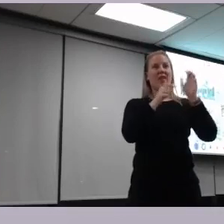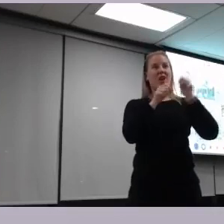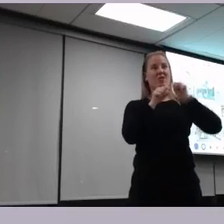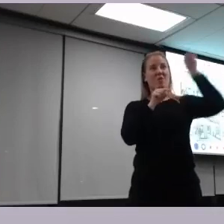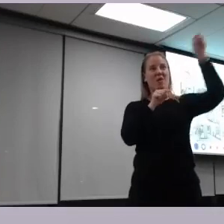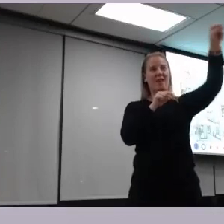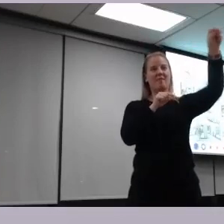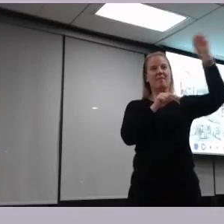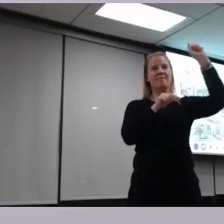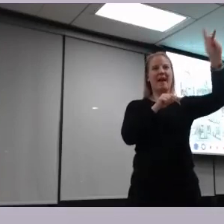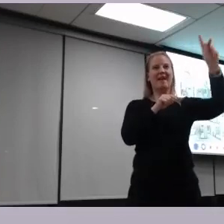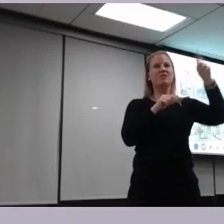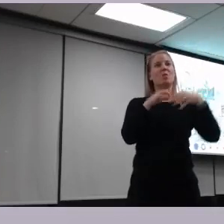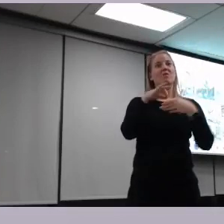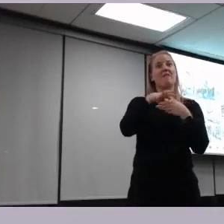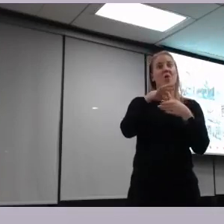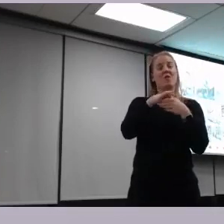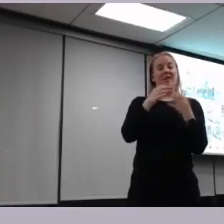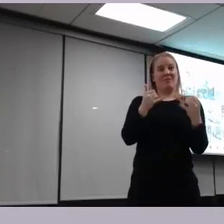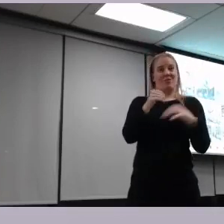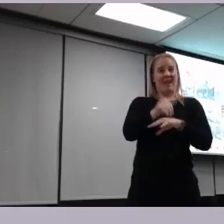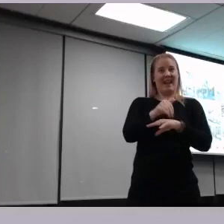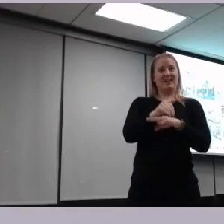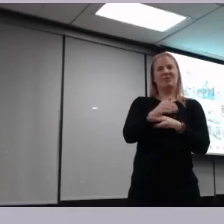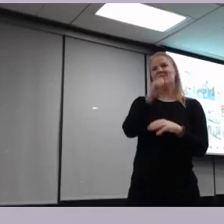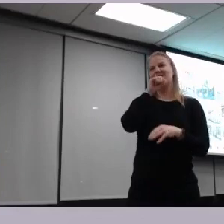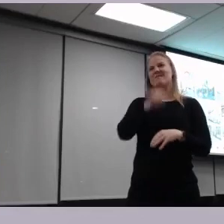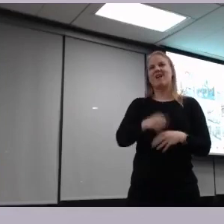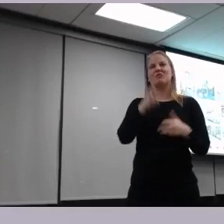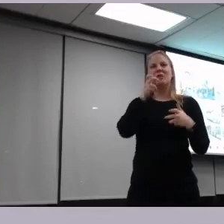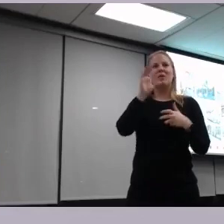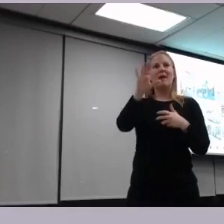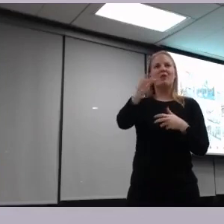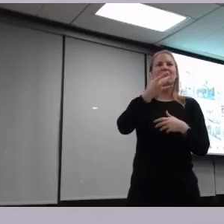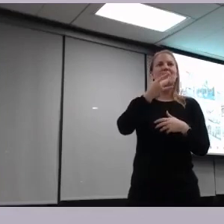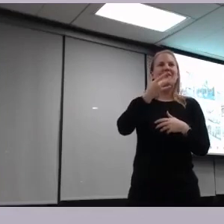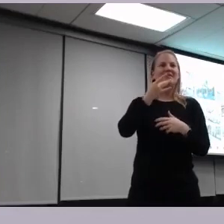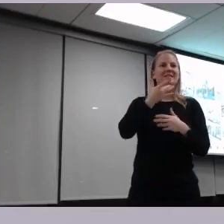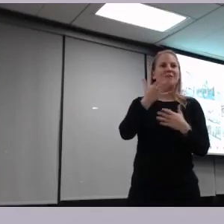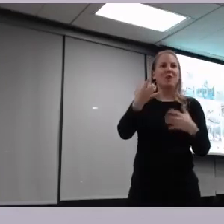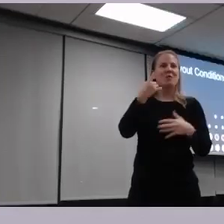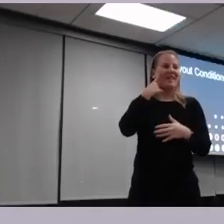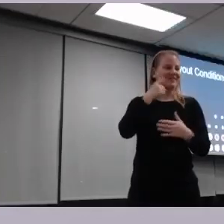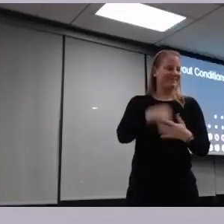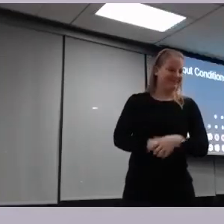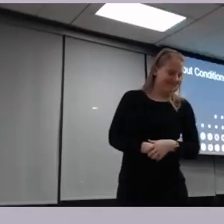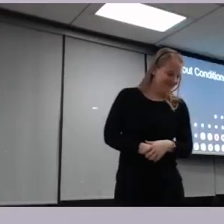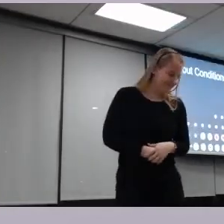we would love to hear what your preferences on this next slide.